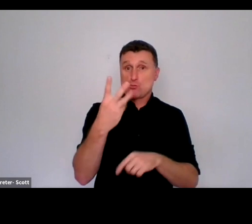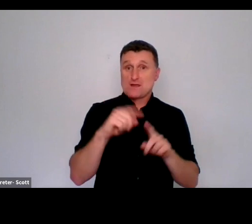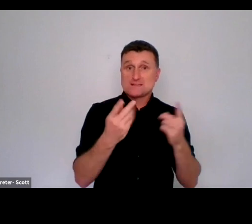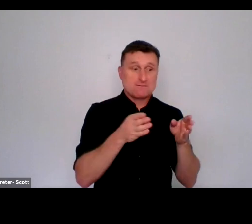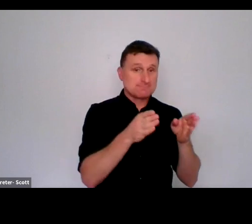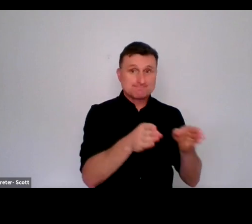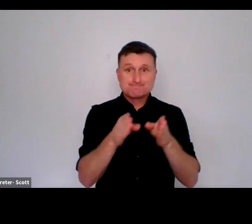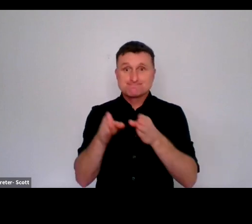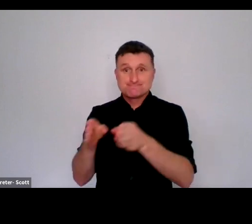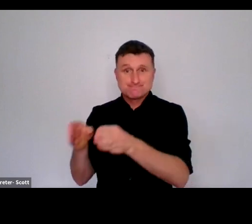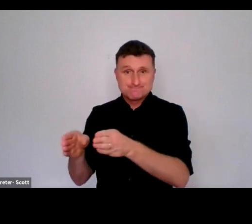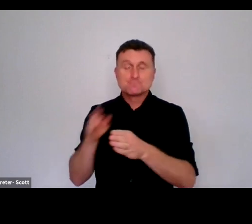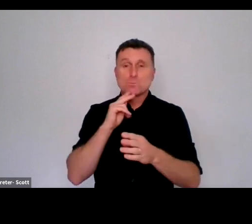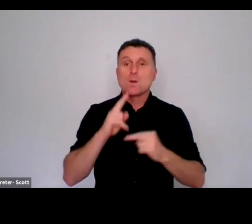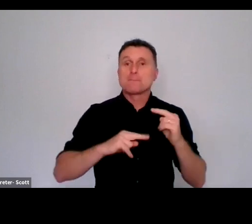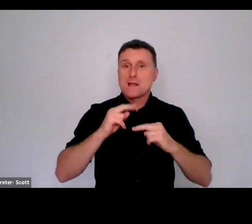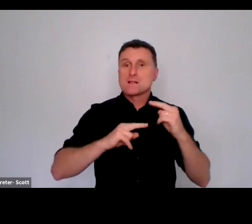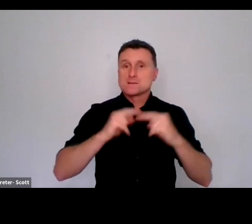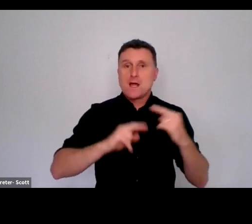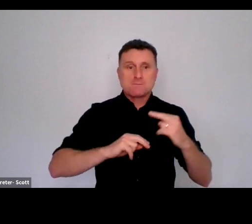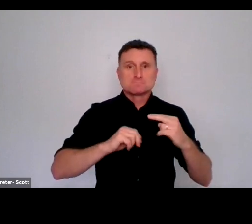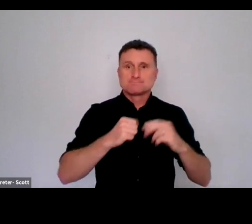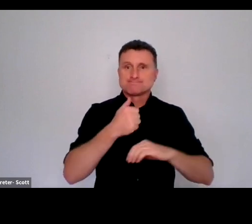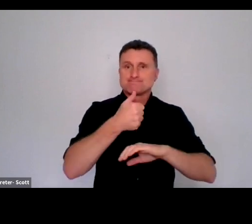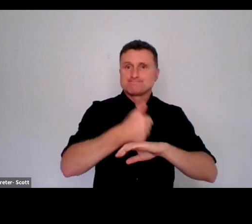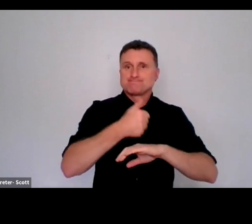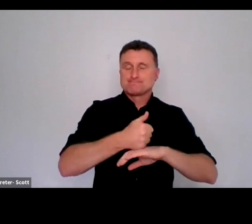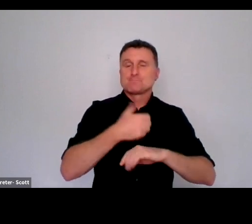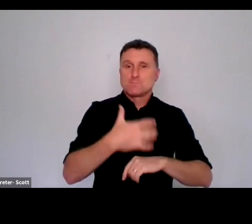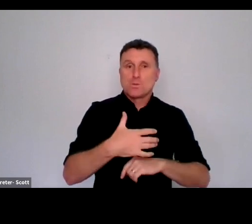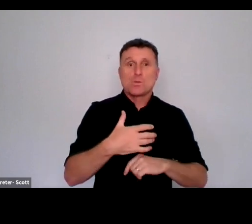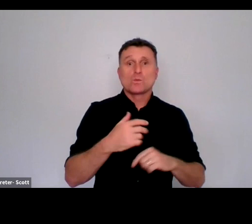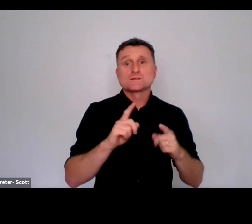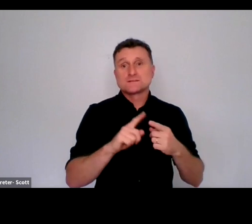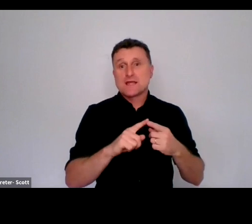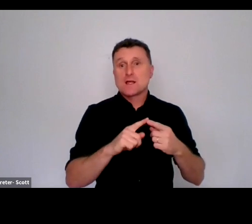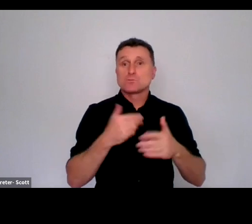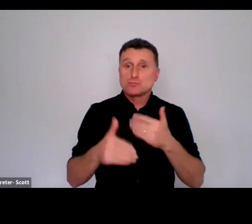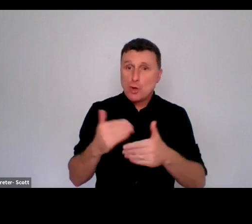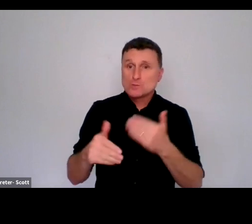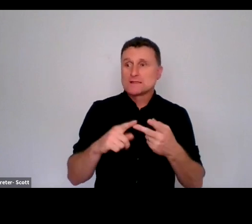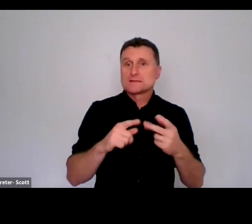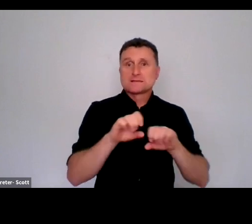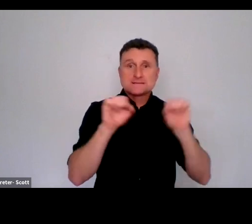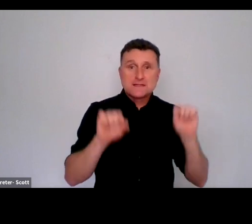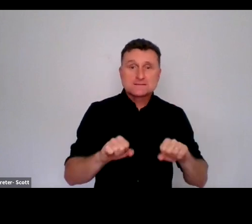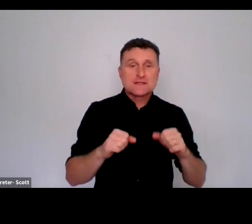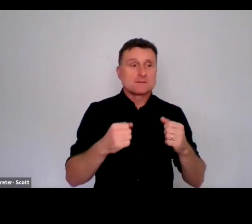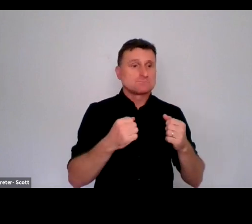So much more to do to establish our processes, our systems, our structure, and filling vacancies.